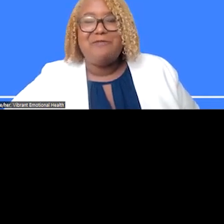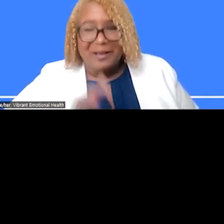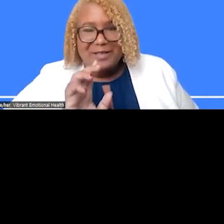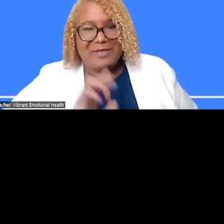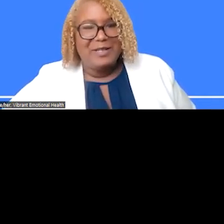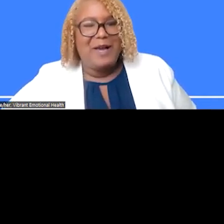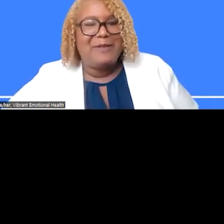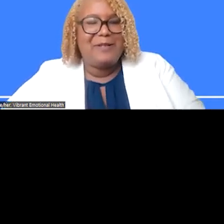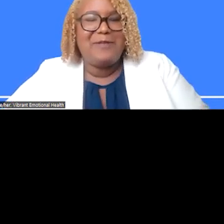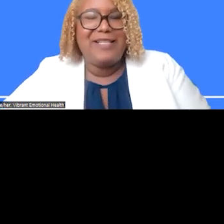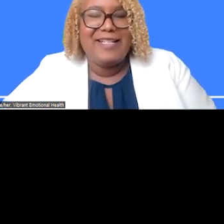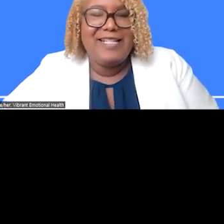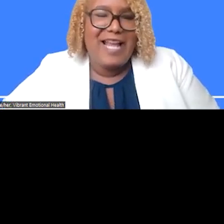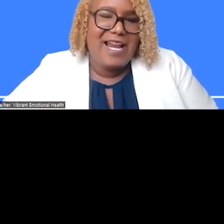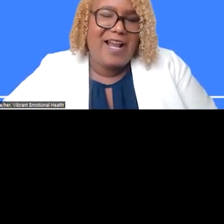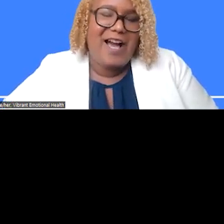WELCOME TO EPISODE 168.